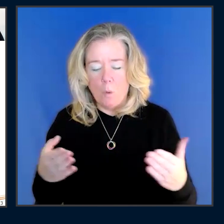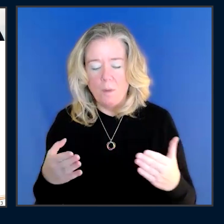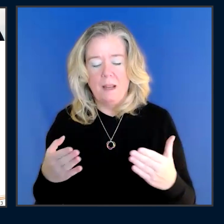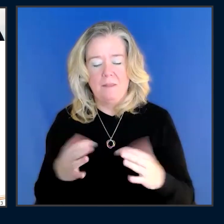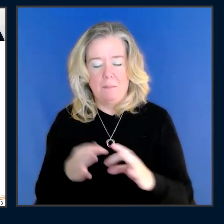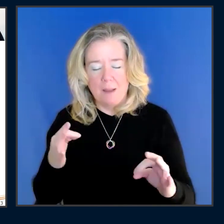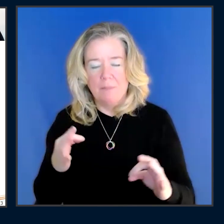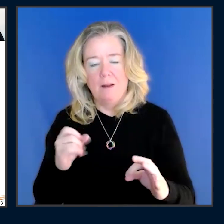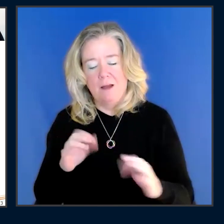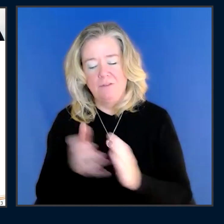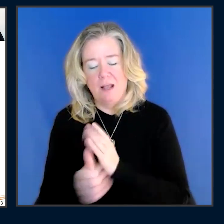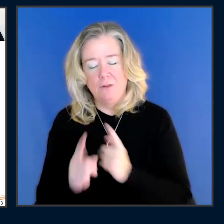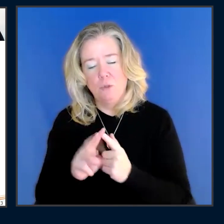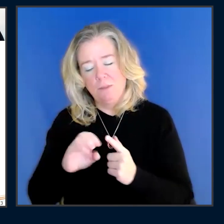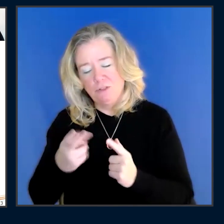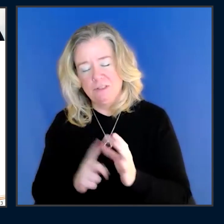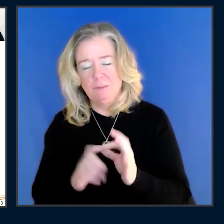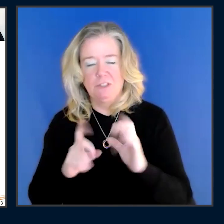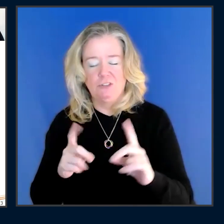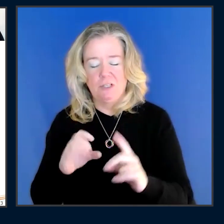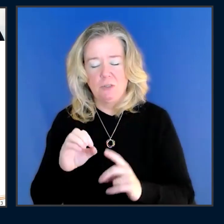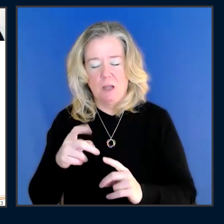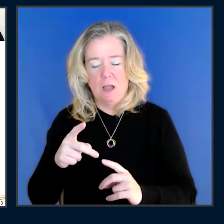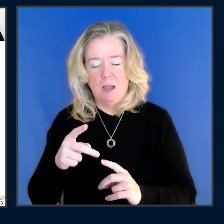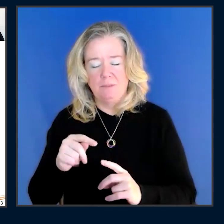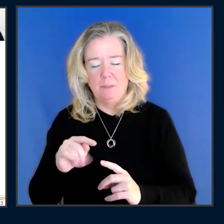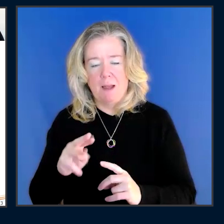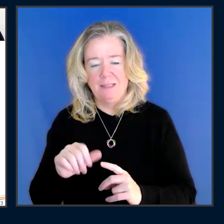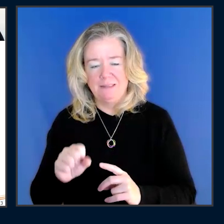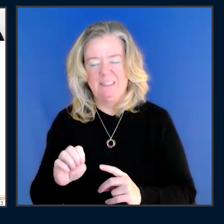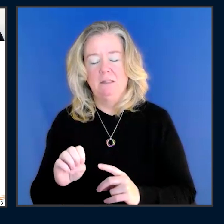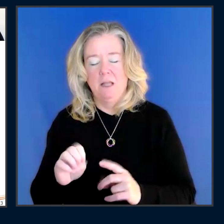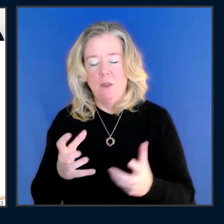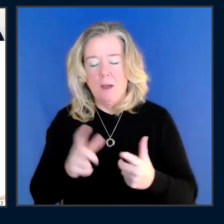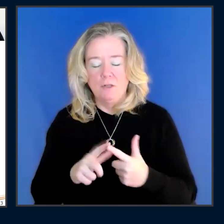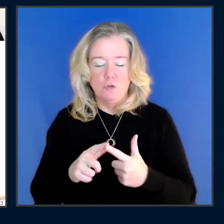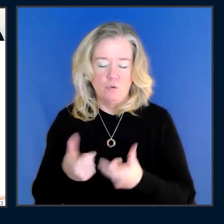which is opening the pipeline of talent to Michigan special education. and they're working